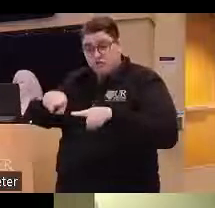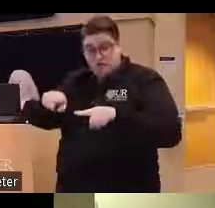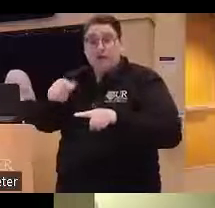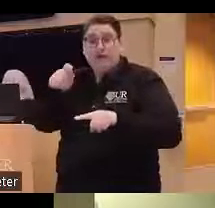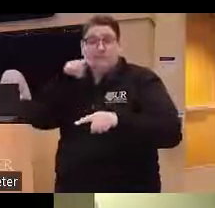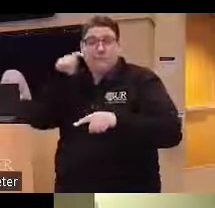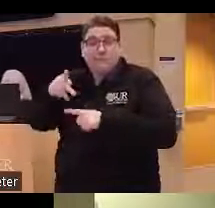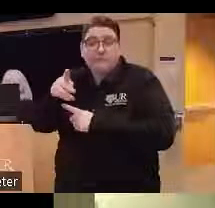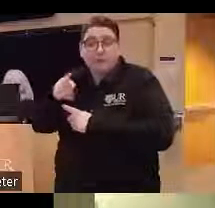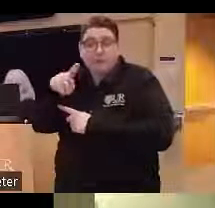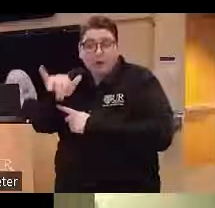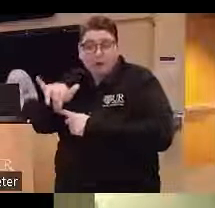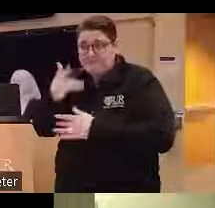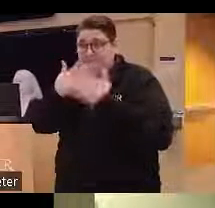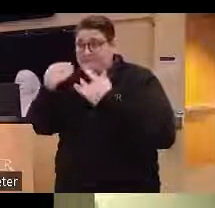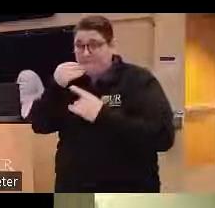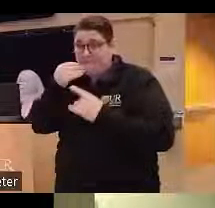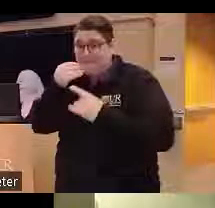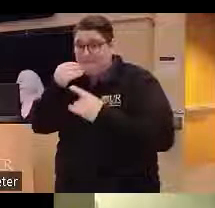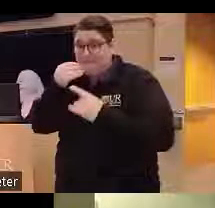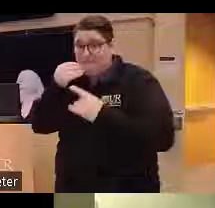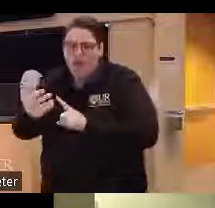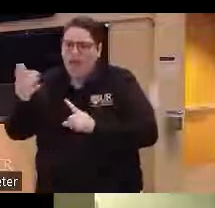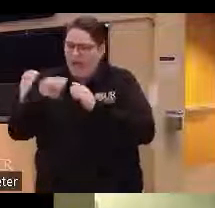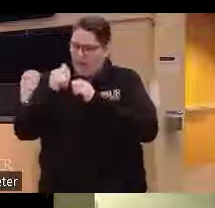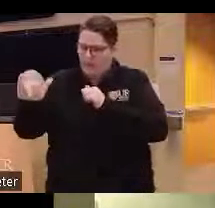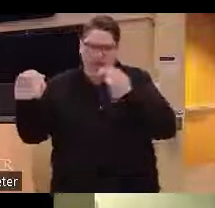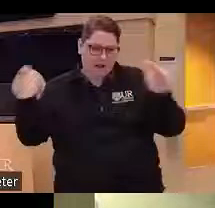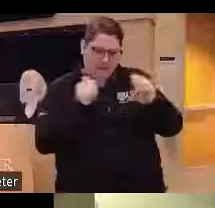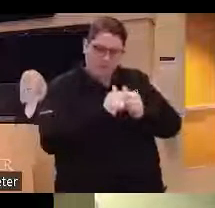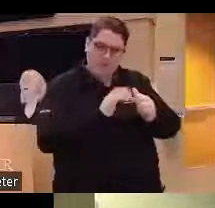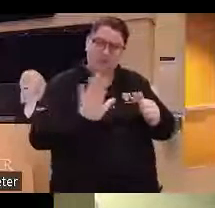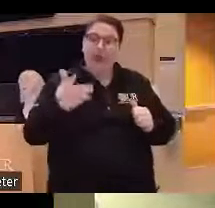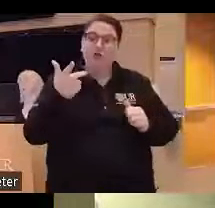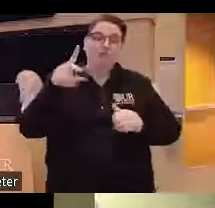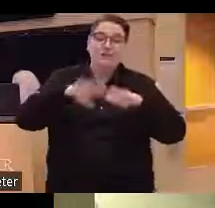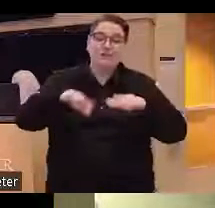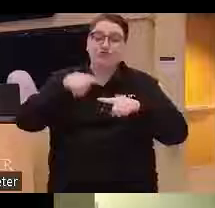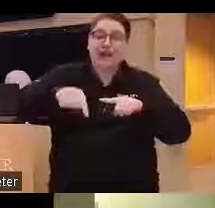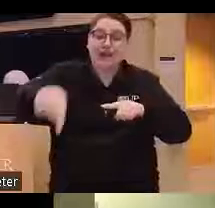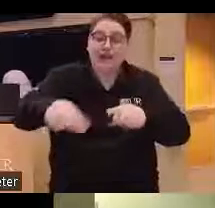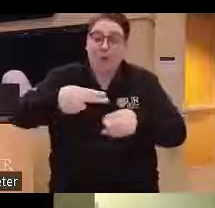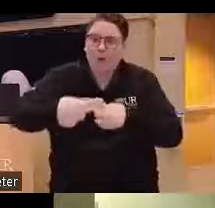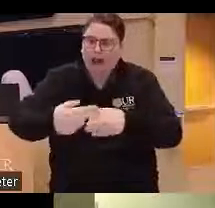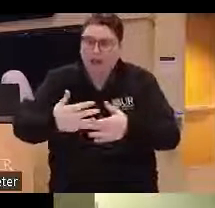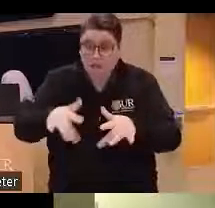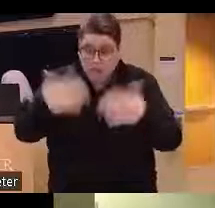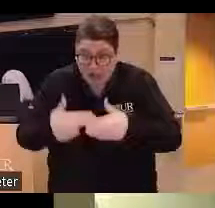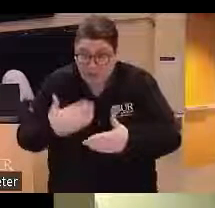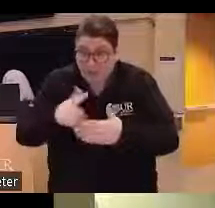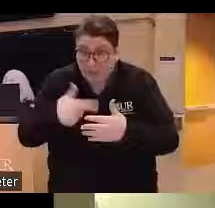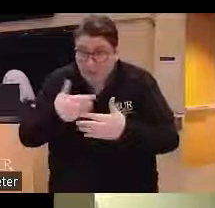grandchildren um what about exposure to famine um and the Next Generation so we are thinking of